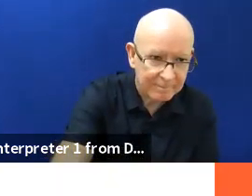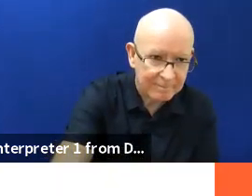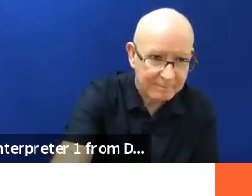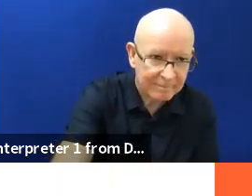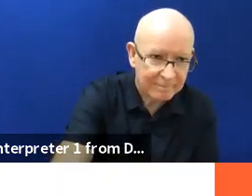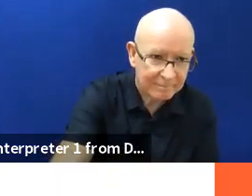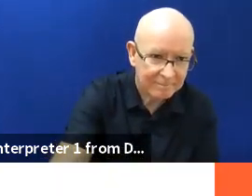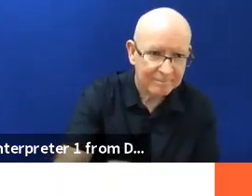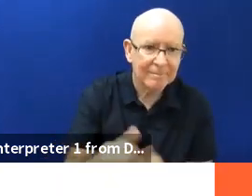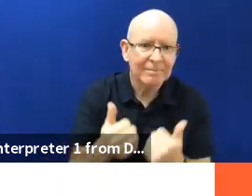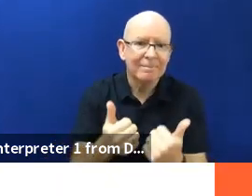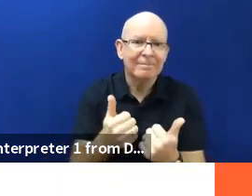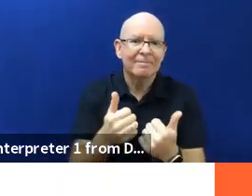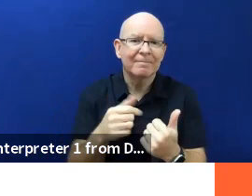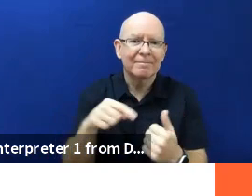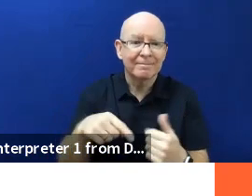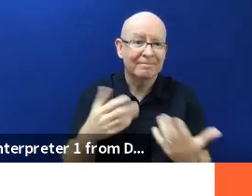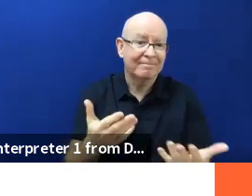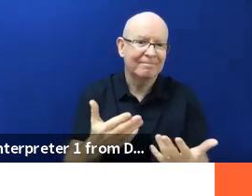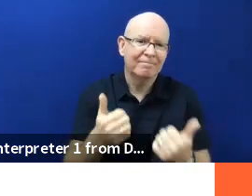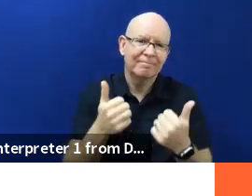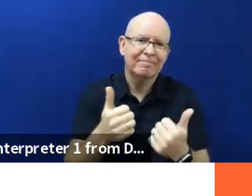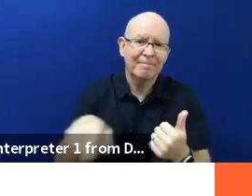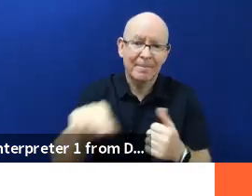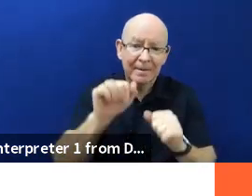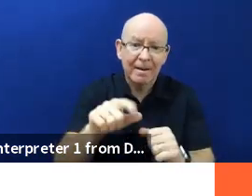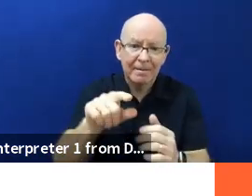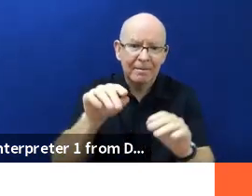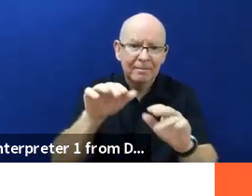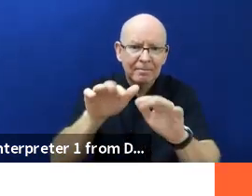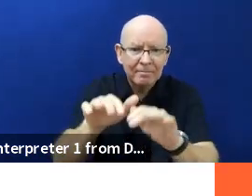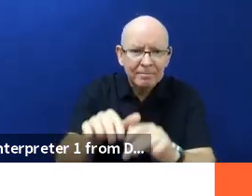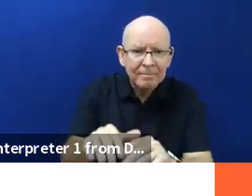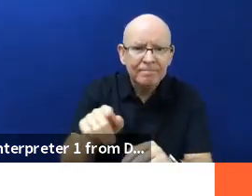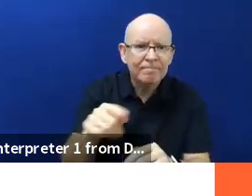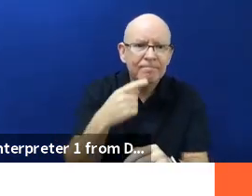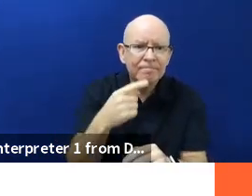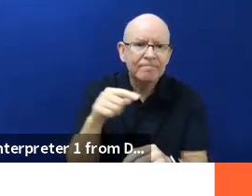November, more details will be coming up on the socialprotection.org website over the next week.